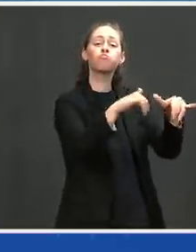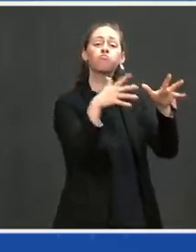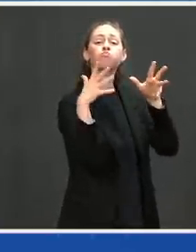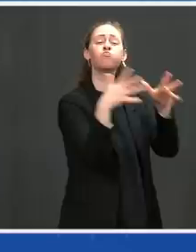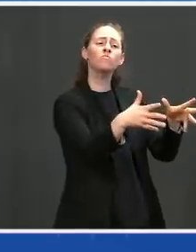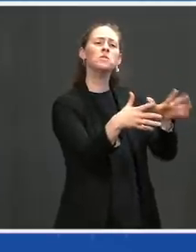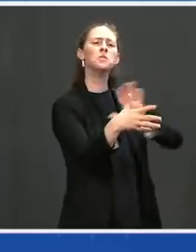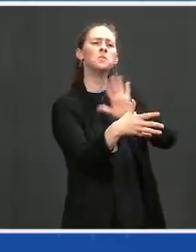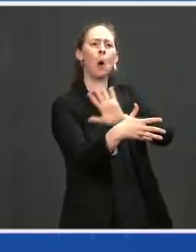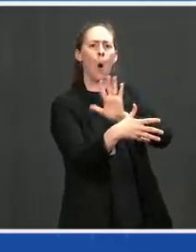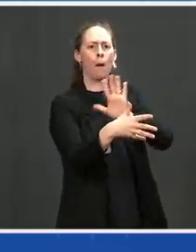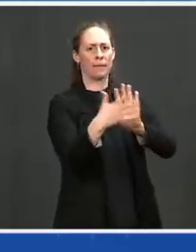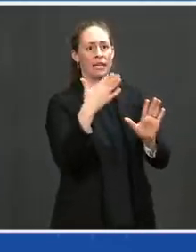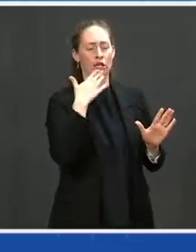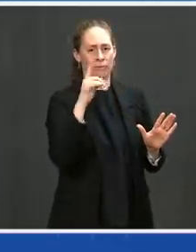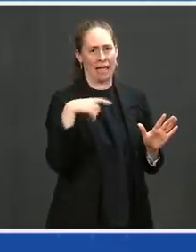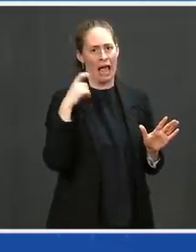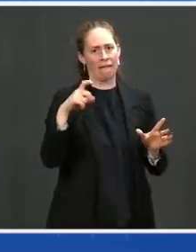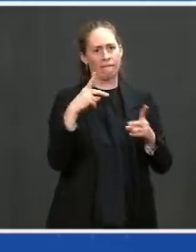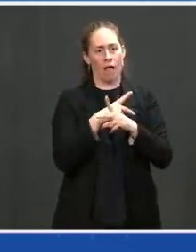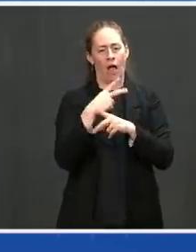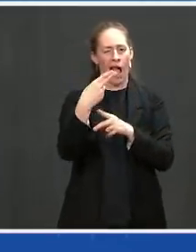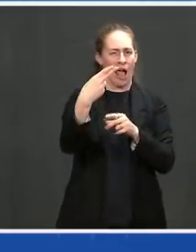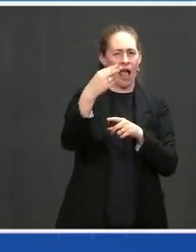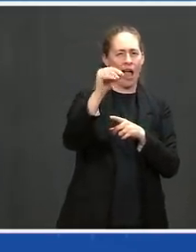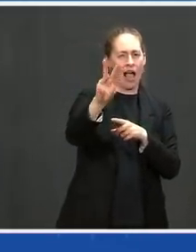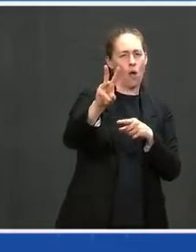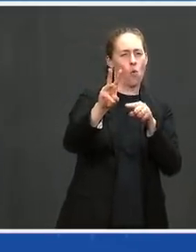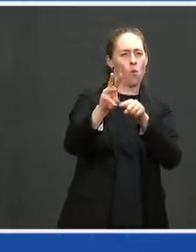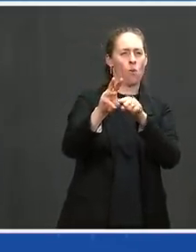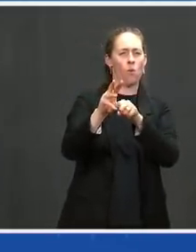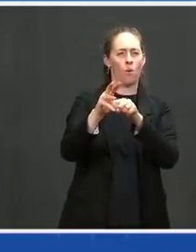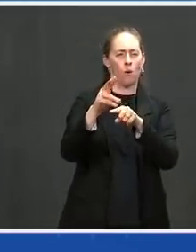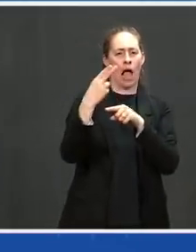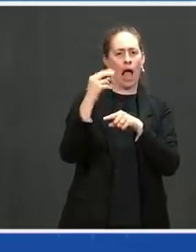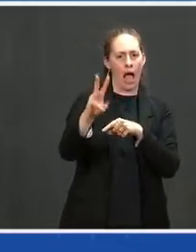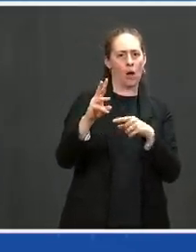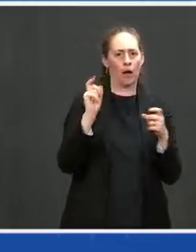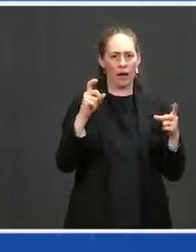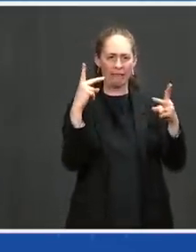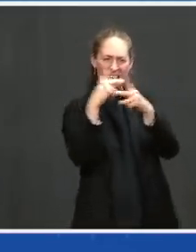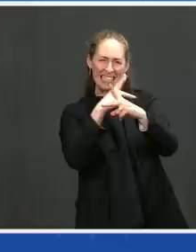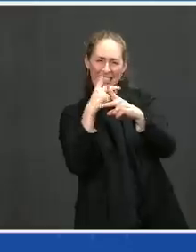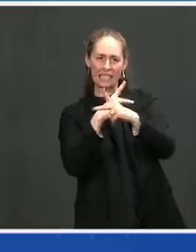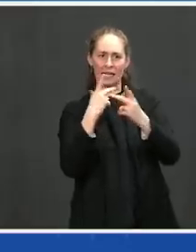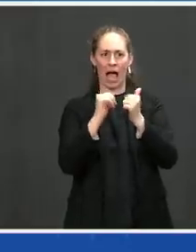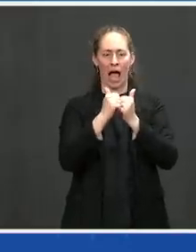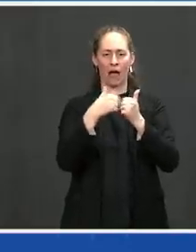do we meet that agreement that was made by President Trump